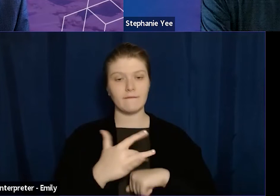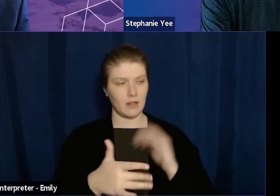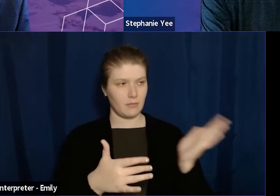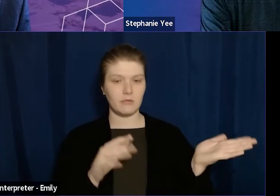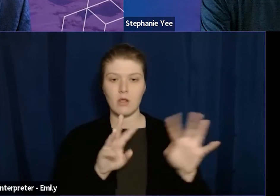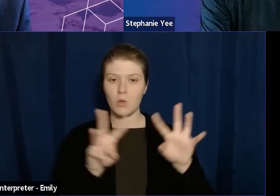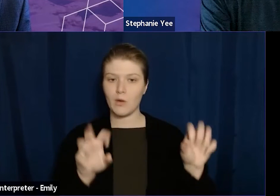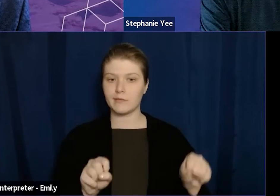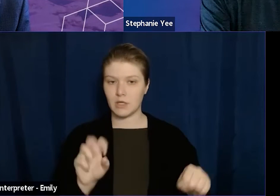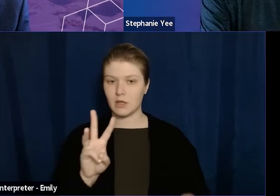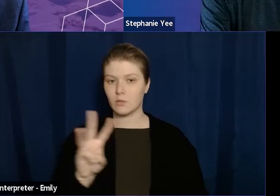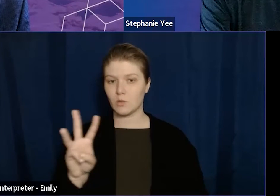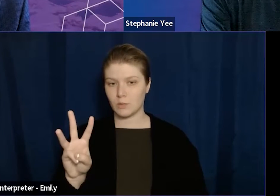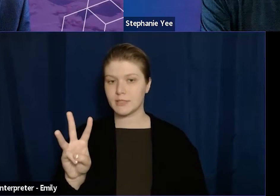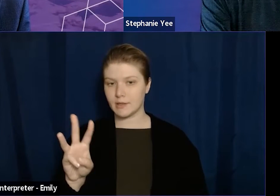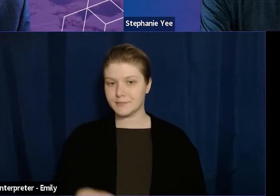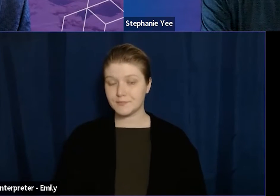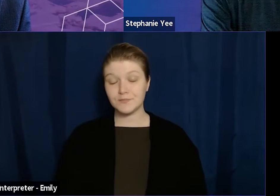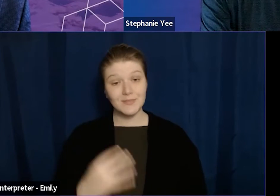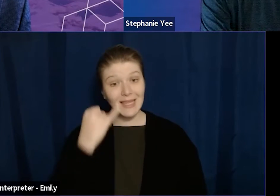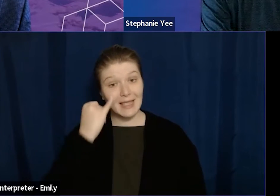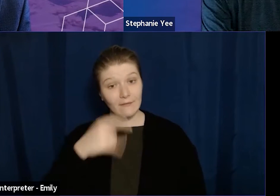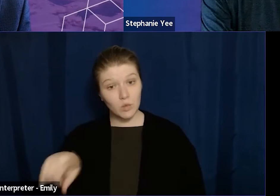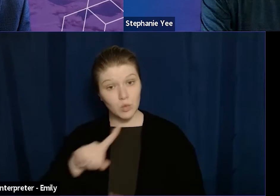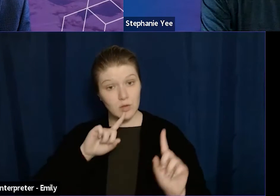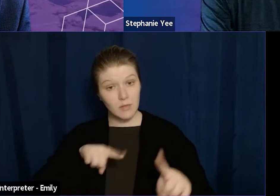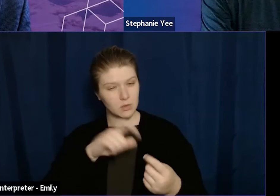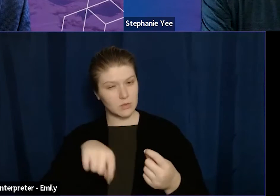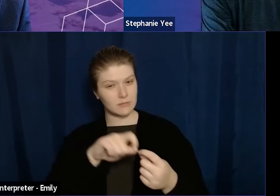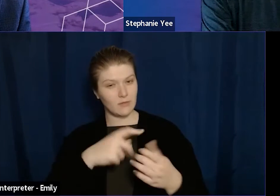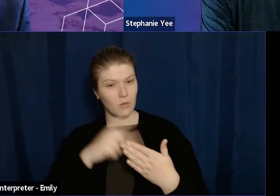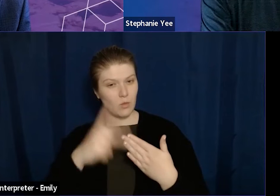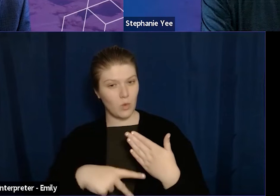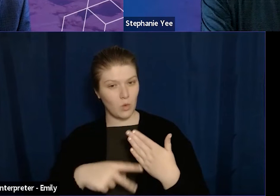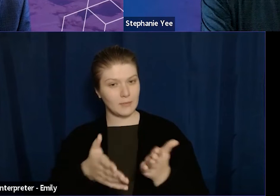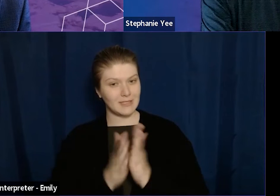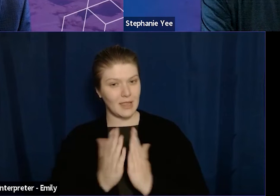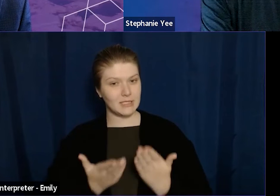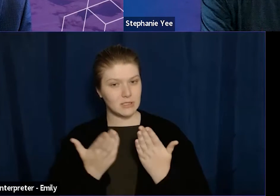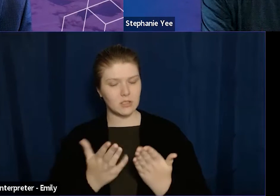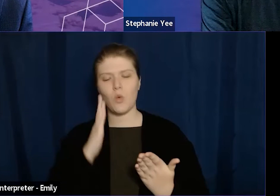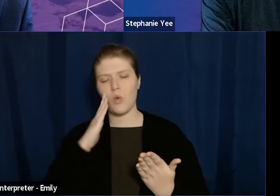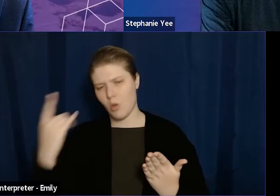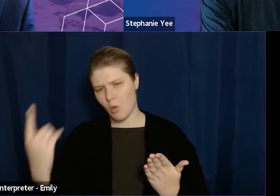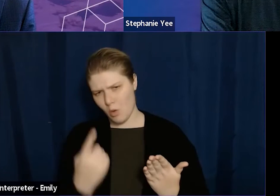And if you're responding to a specific program solicitation, there is always contact information